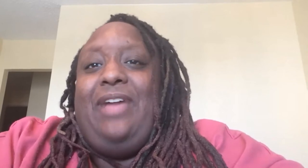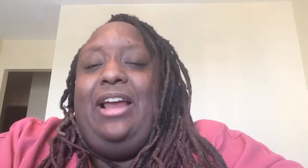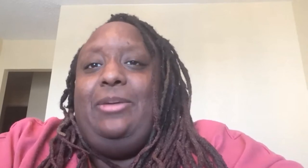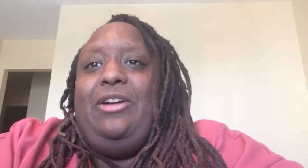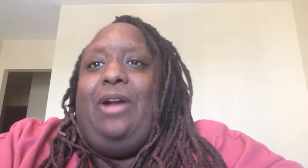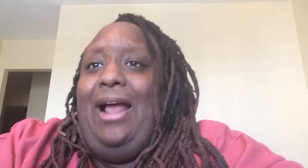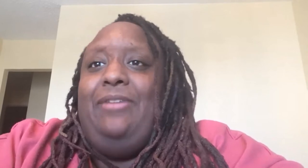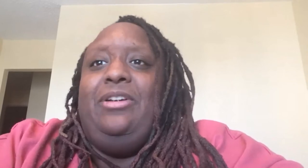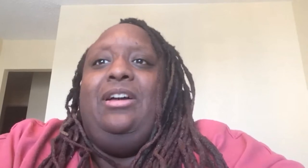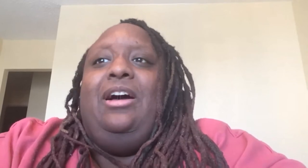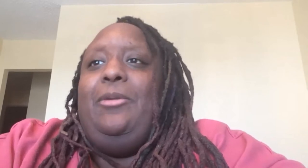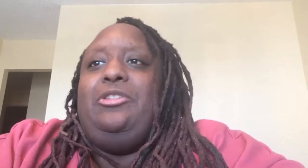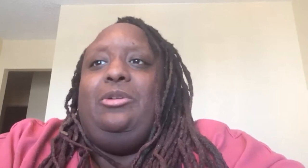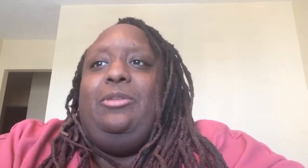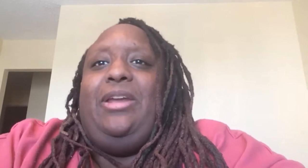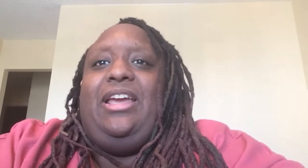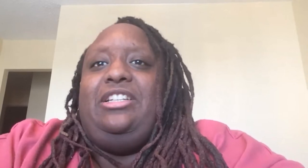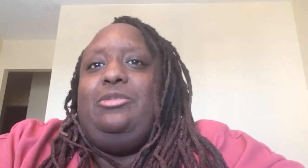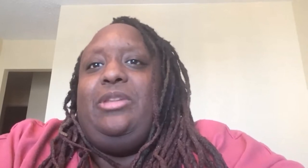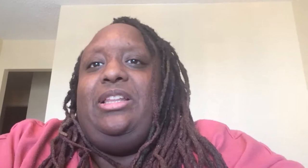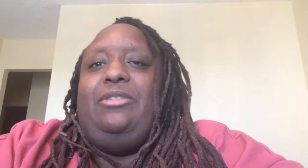or have a month’s worth of medications when they leave their home.